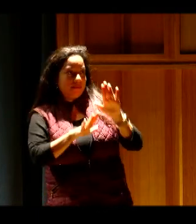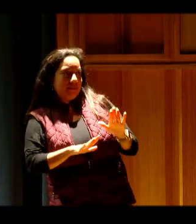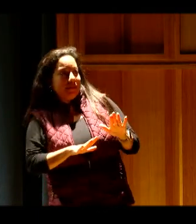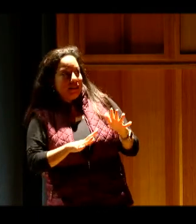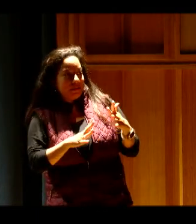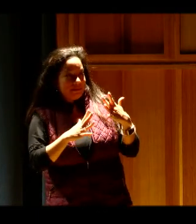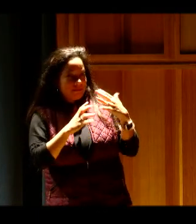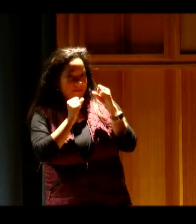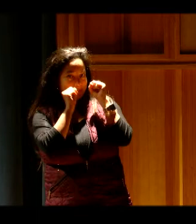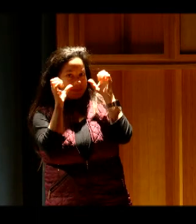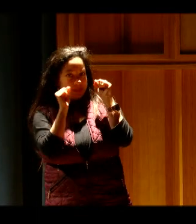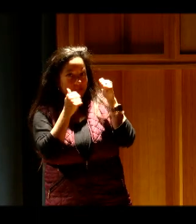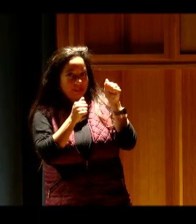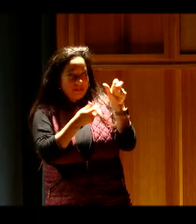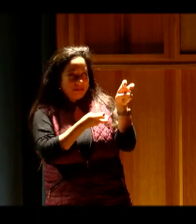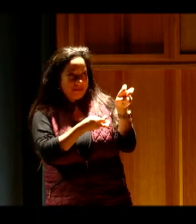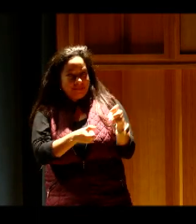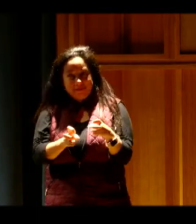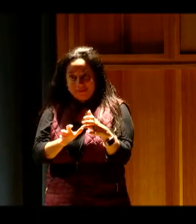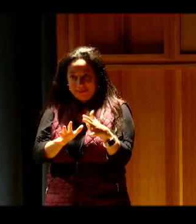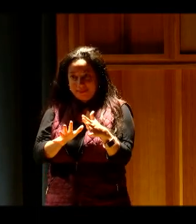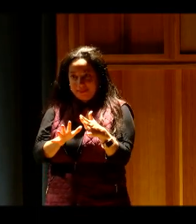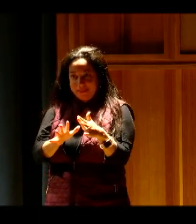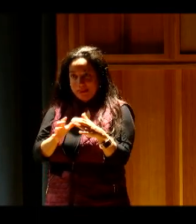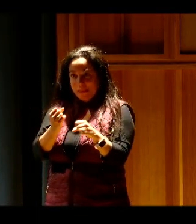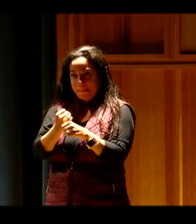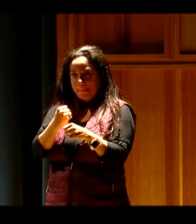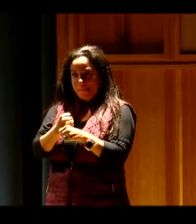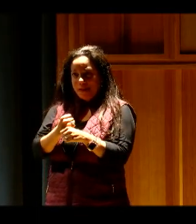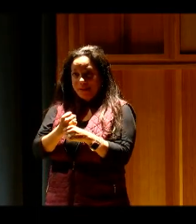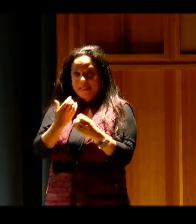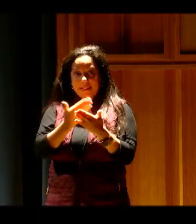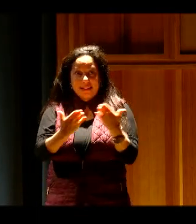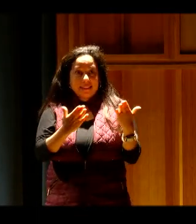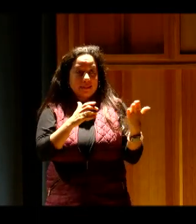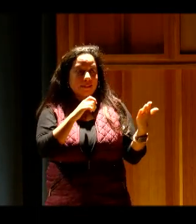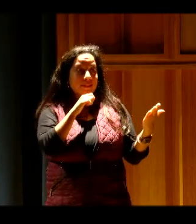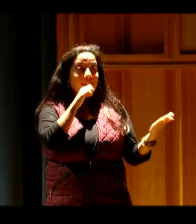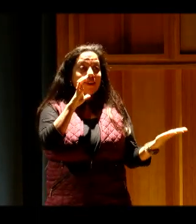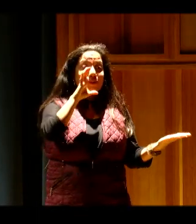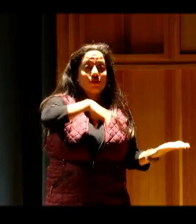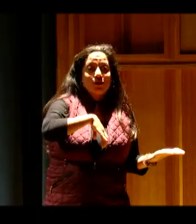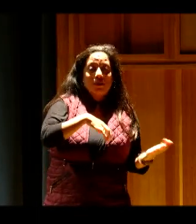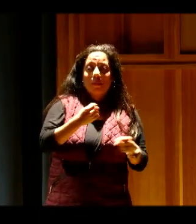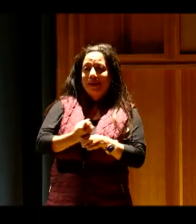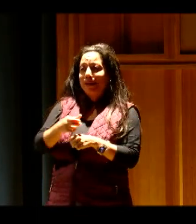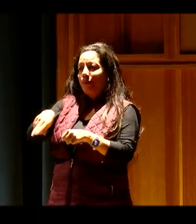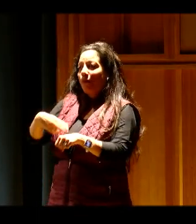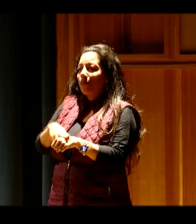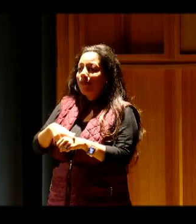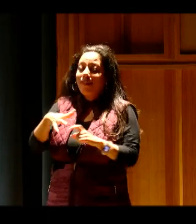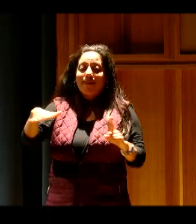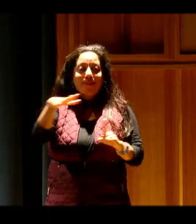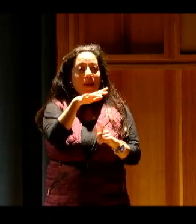that we've heard which is to say to make the unusual, usual. To make climate change a usual part of